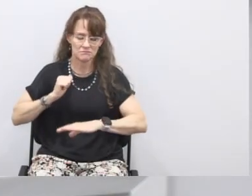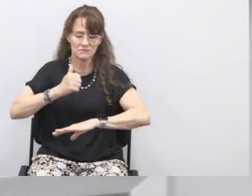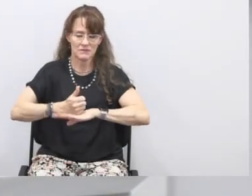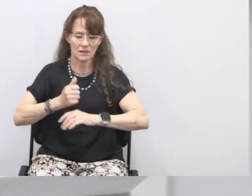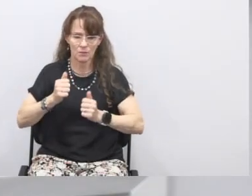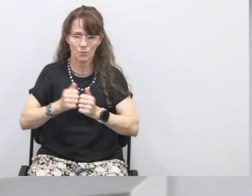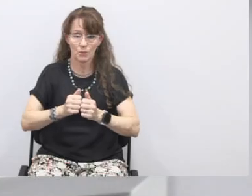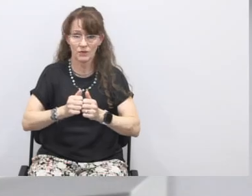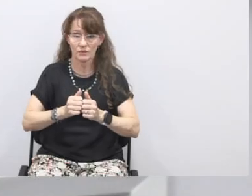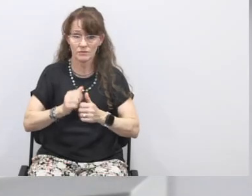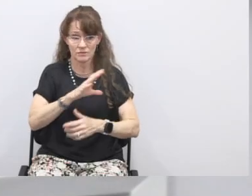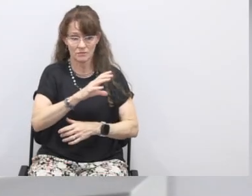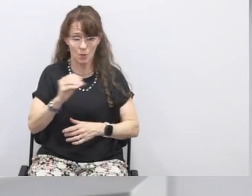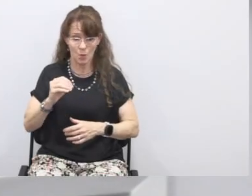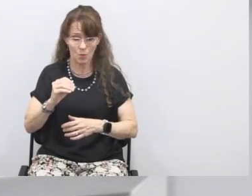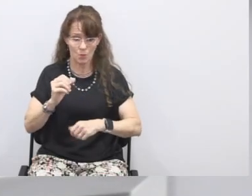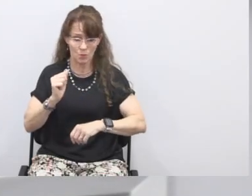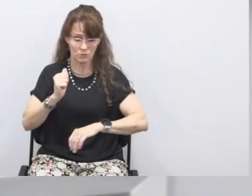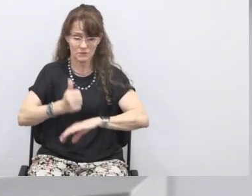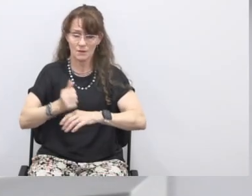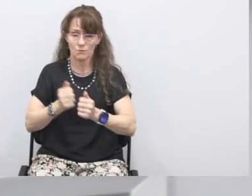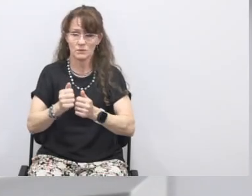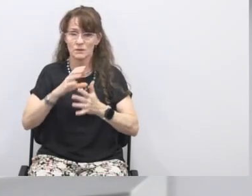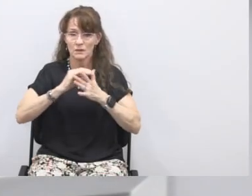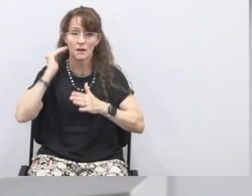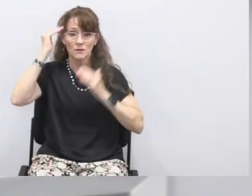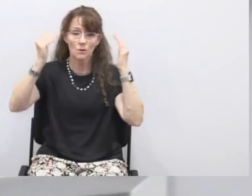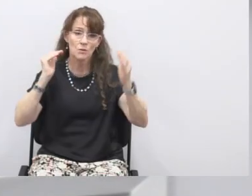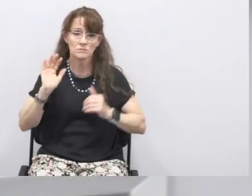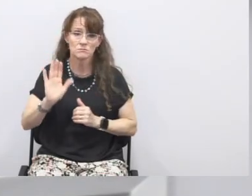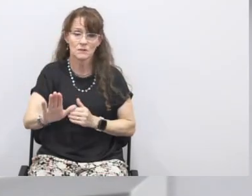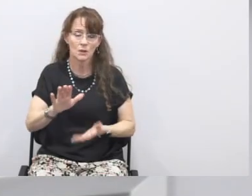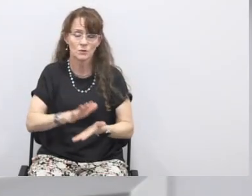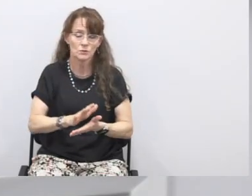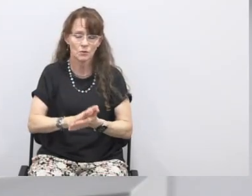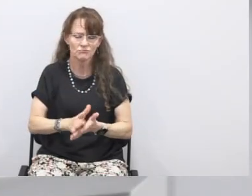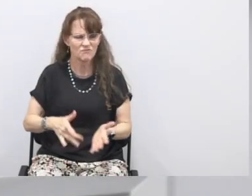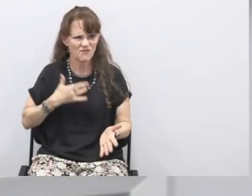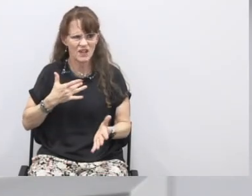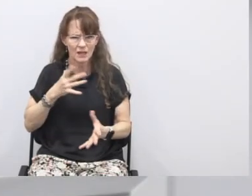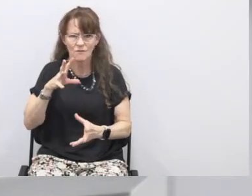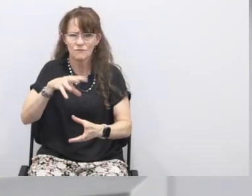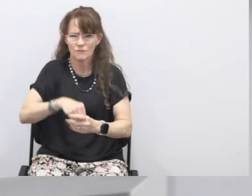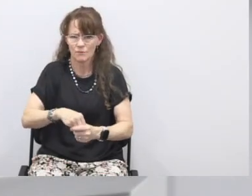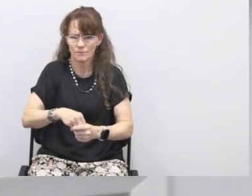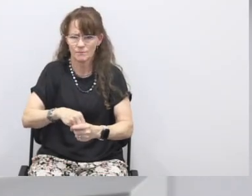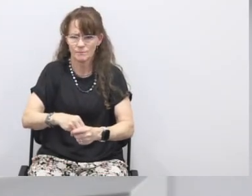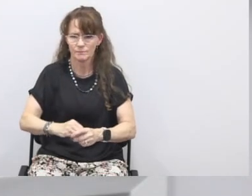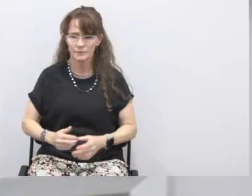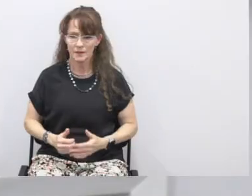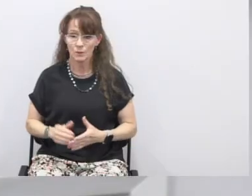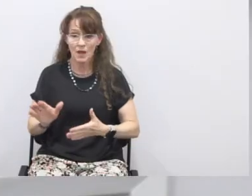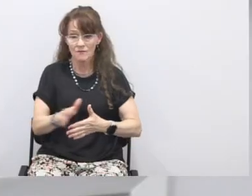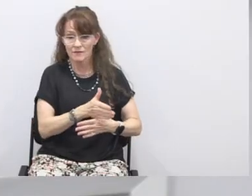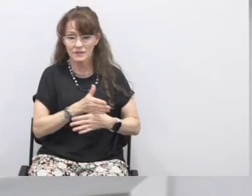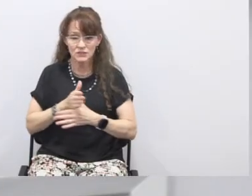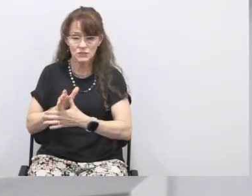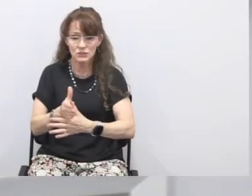around topics that connect to sense of belonging. And so with that in mind, we have a shared facilitation this afternoon.